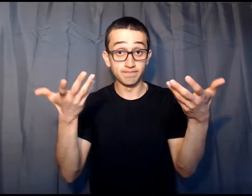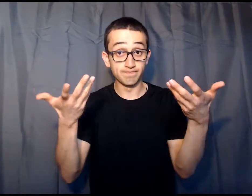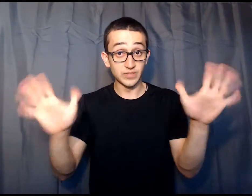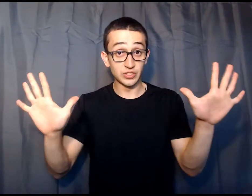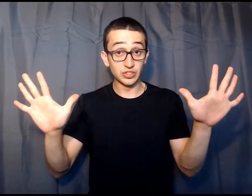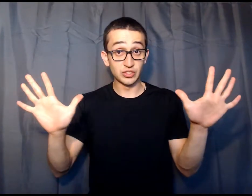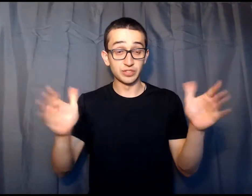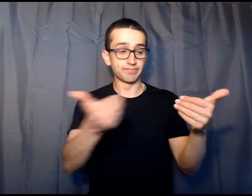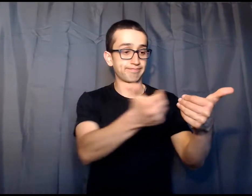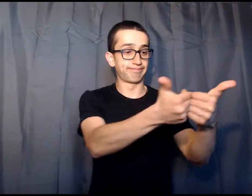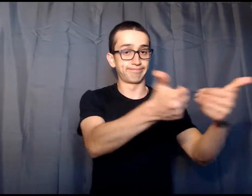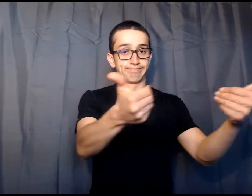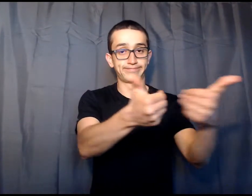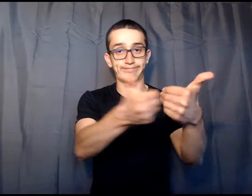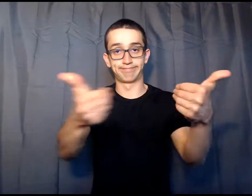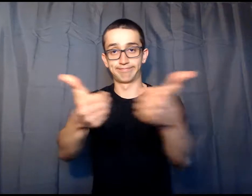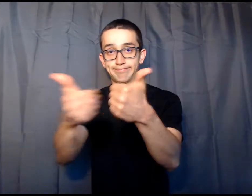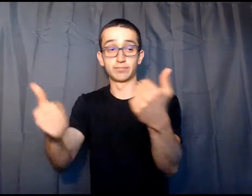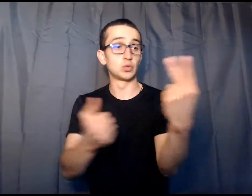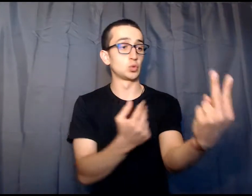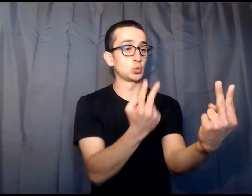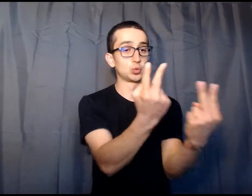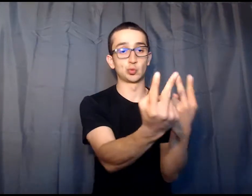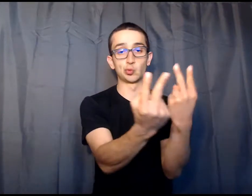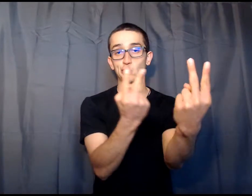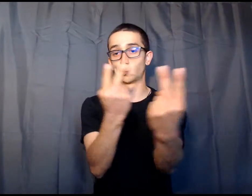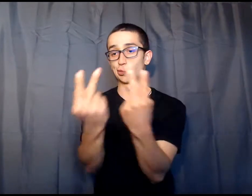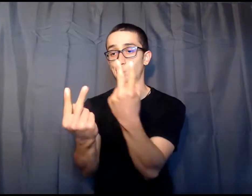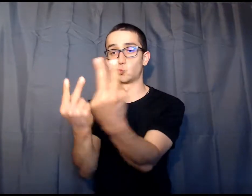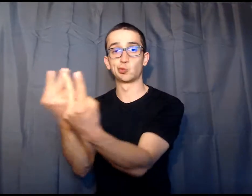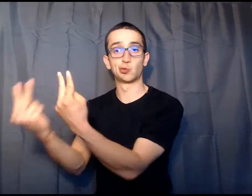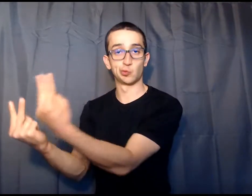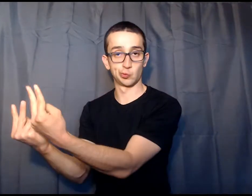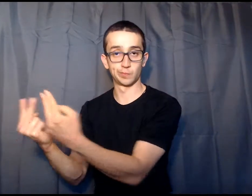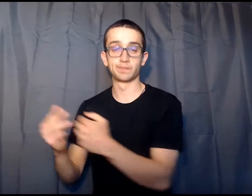whom he sent ahead of him in pairs